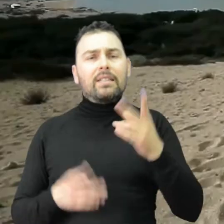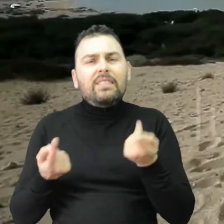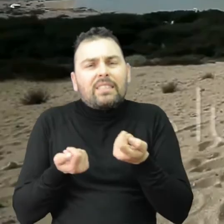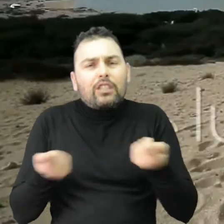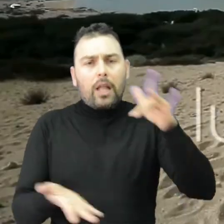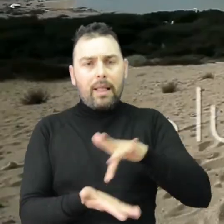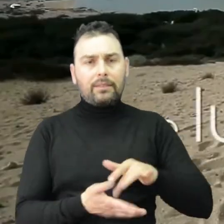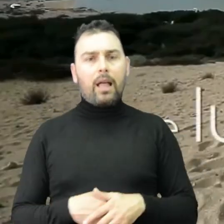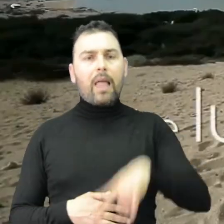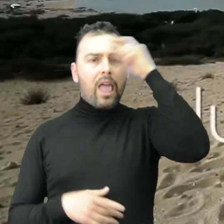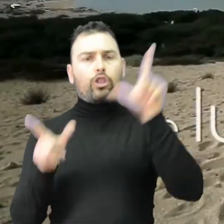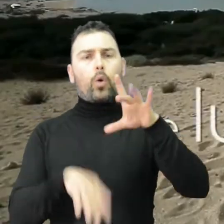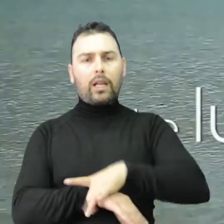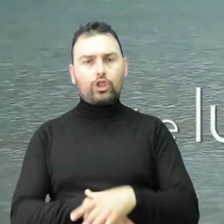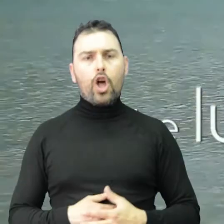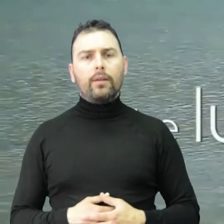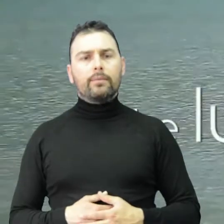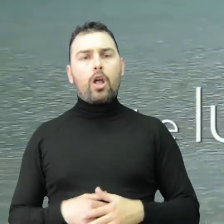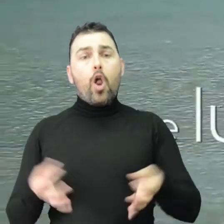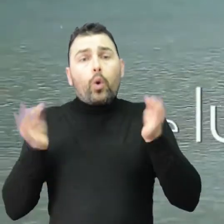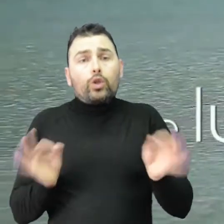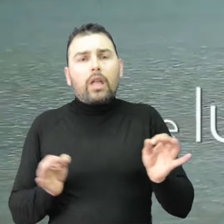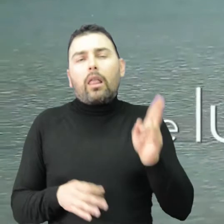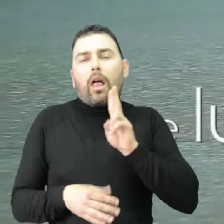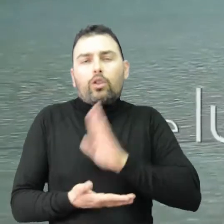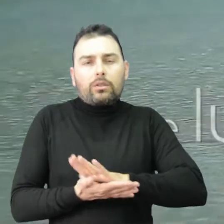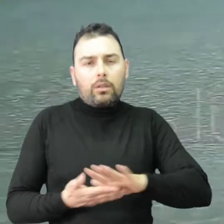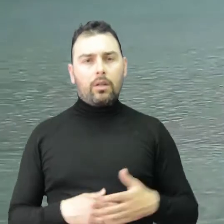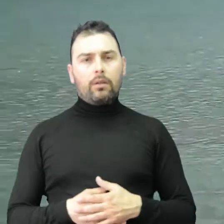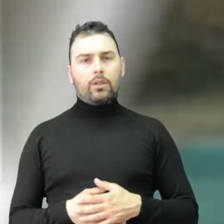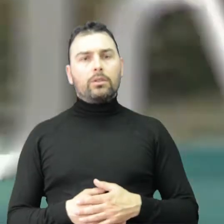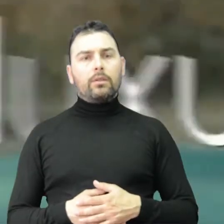so set your sails this is your journey, this is your tale.